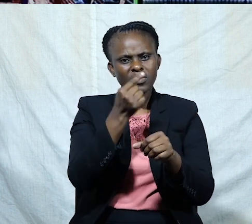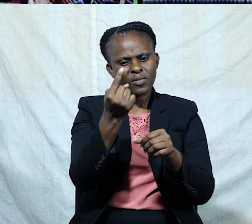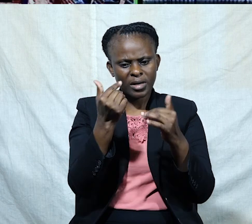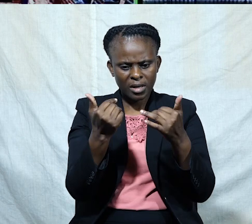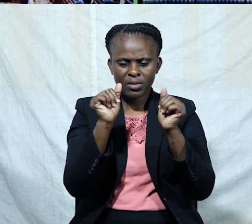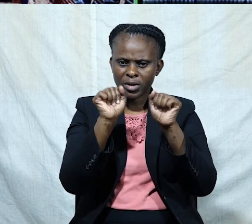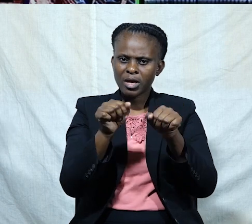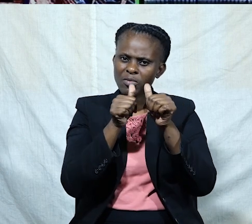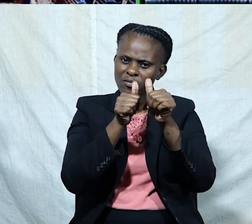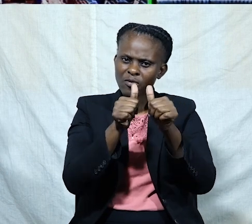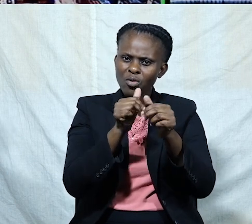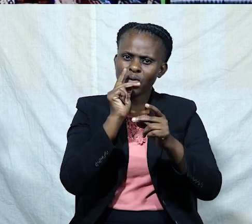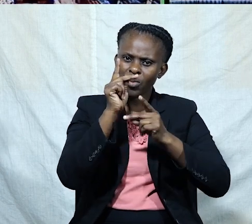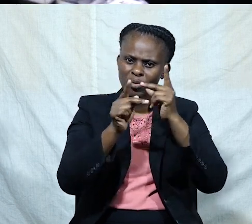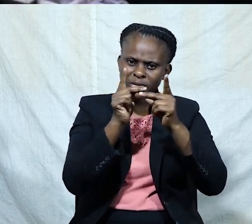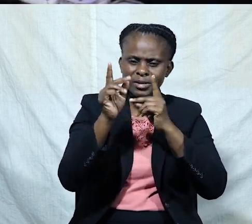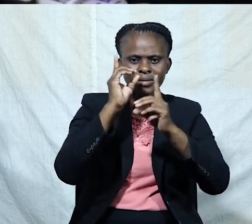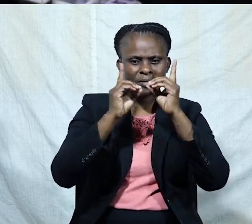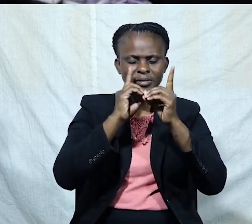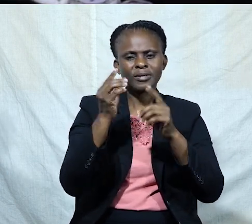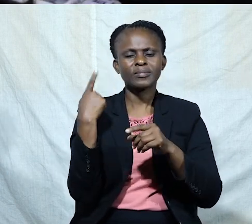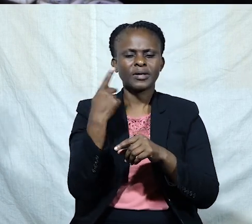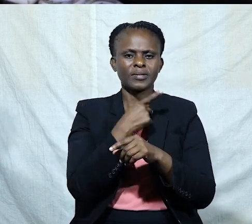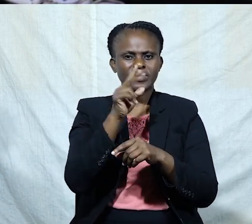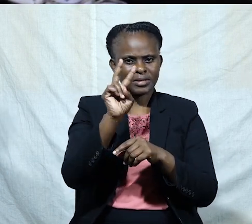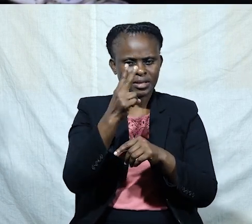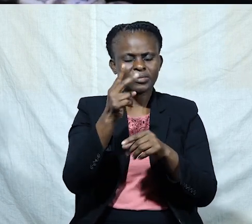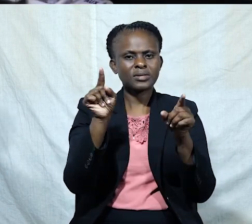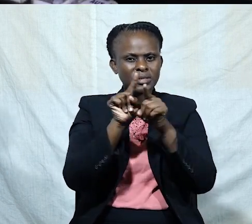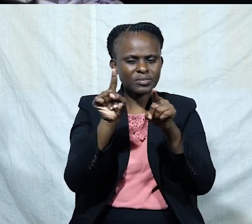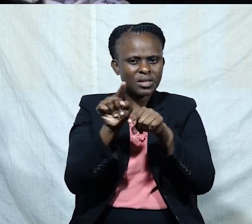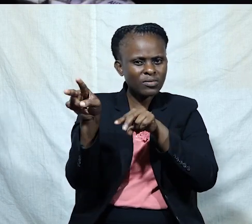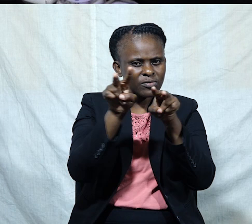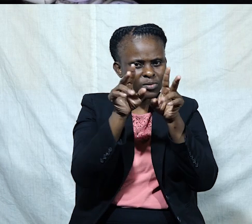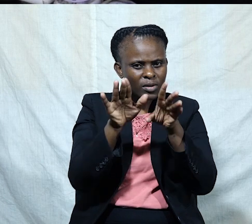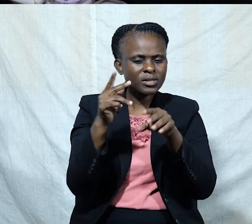the proceedings of Parliament. Secondly, it has increased viewership for Parliament TV.